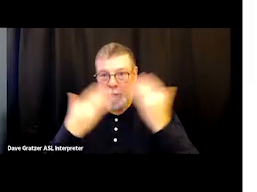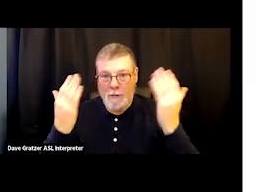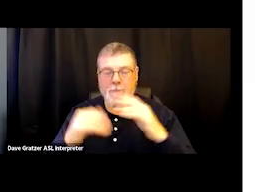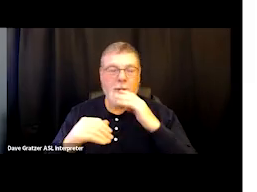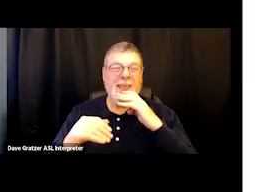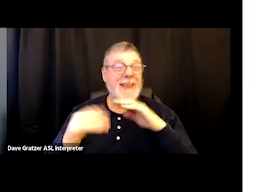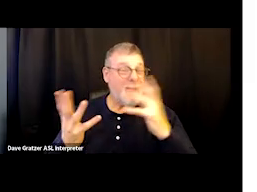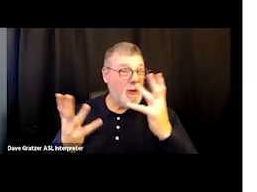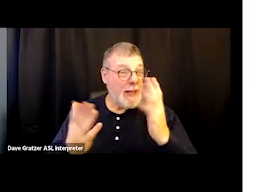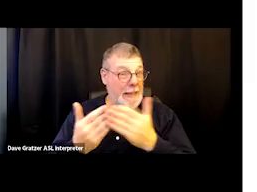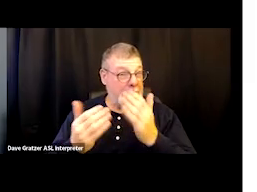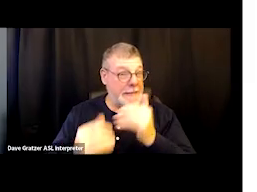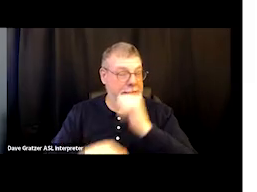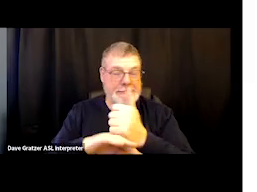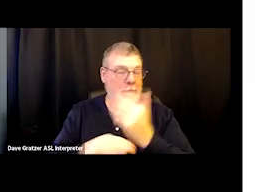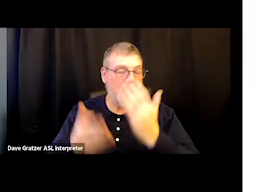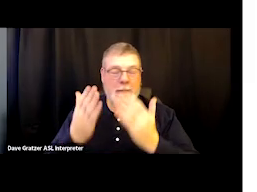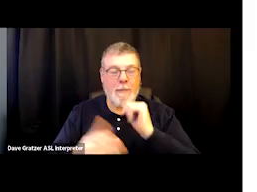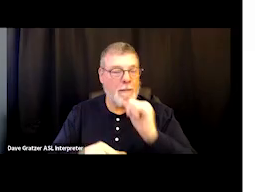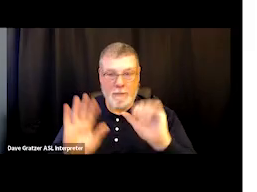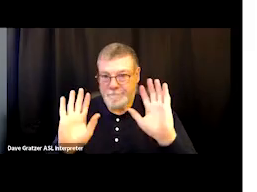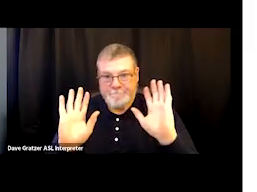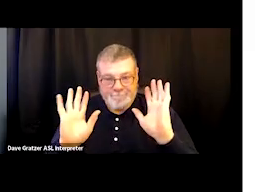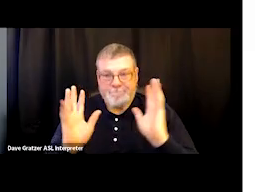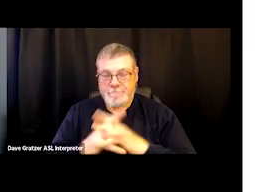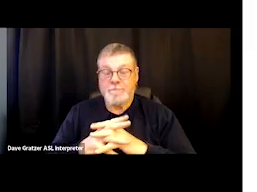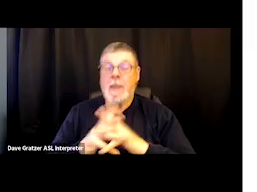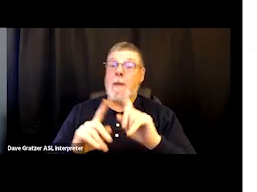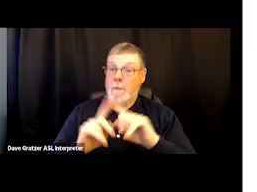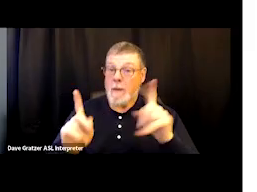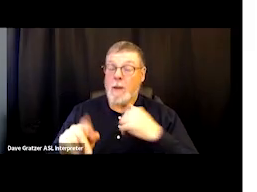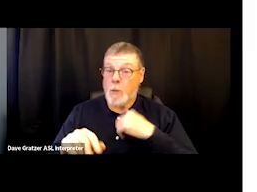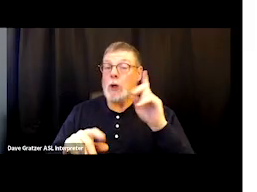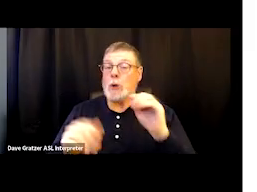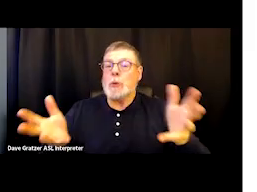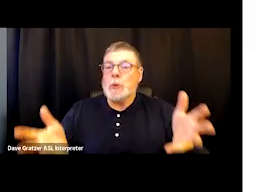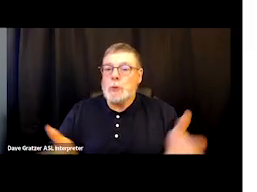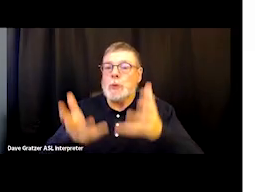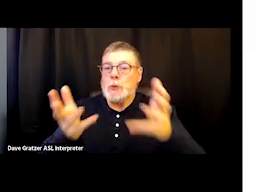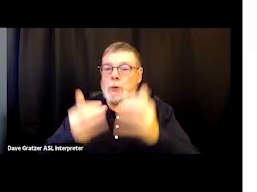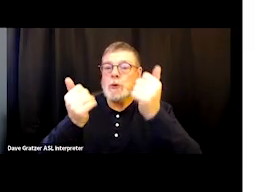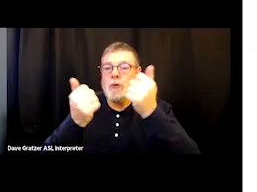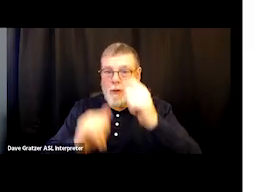a my Social Security account with your applicant, but we do recommend trying because it does come with some benefits